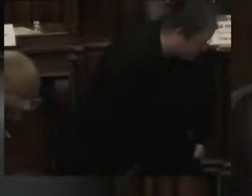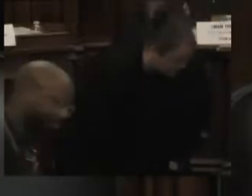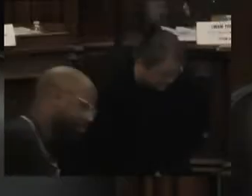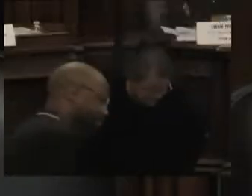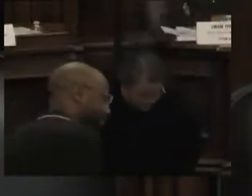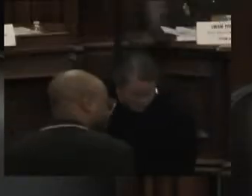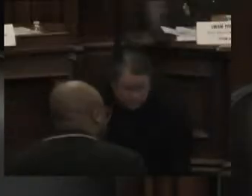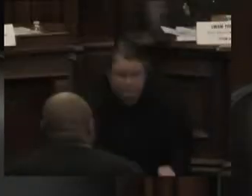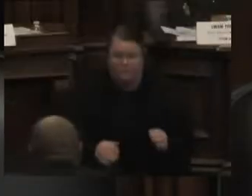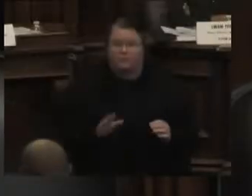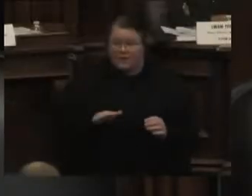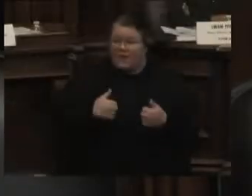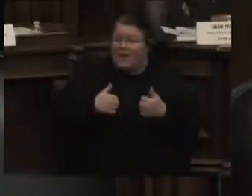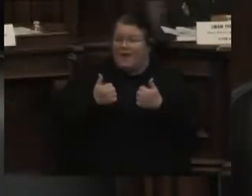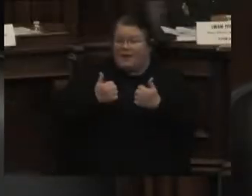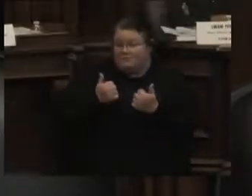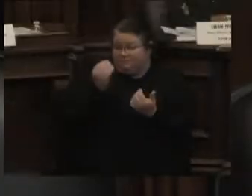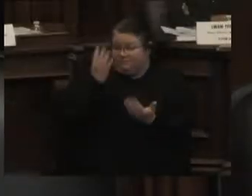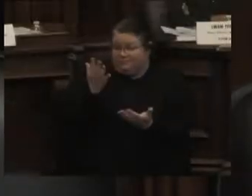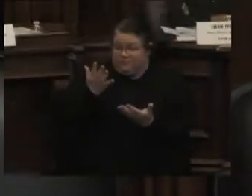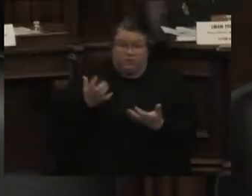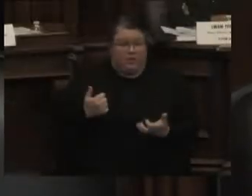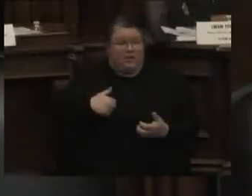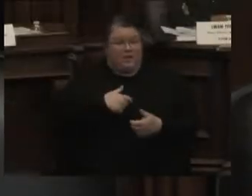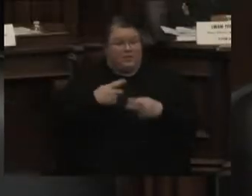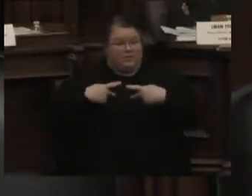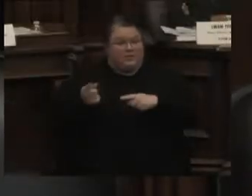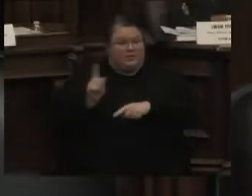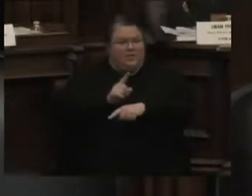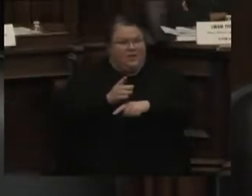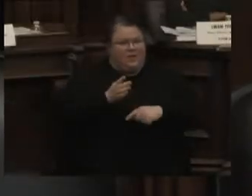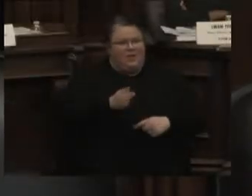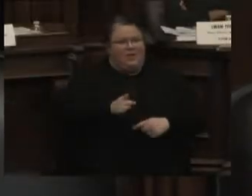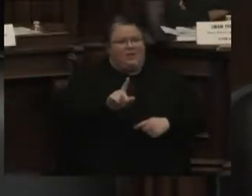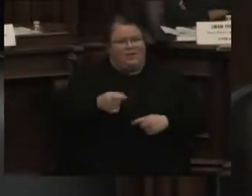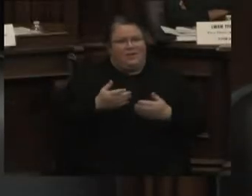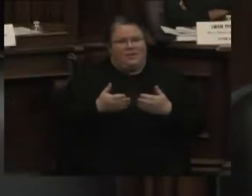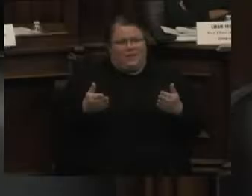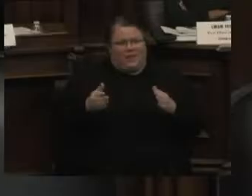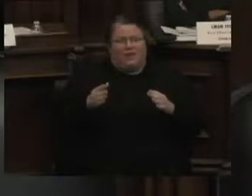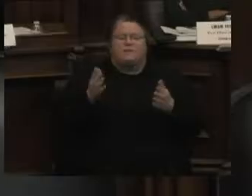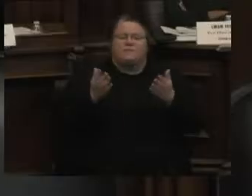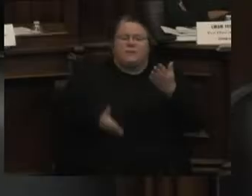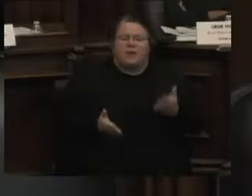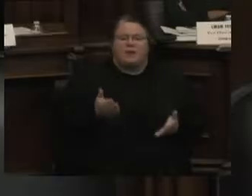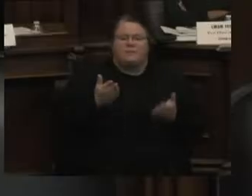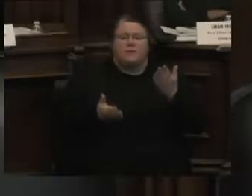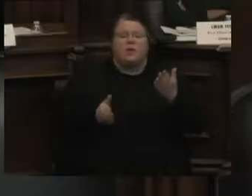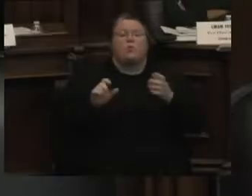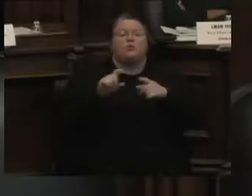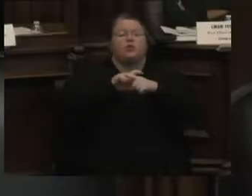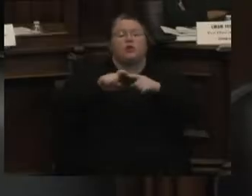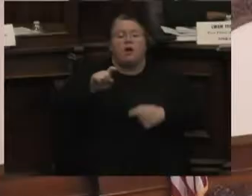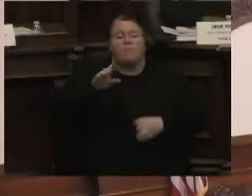that. And unfortunately, that's a firm. I can go back again, but that's the directive that